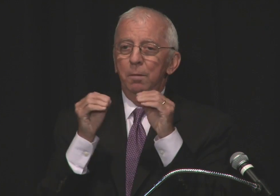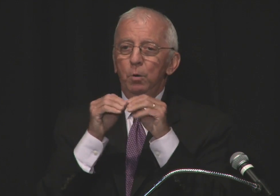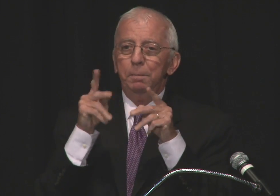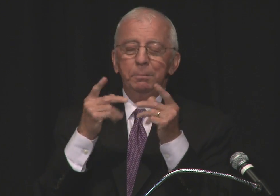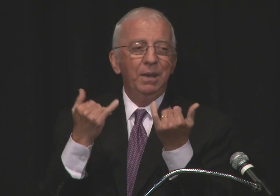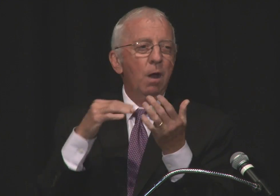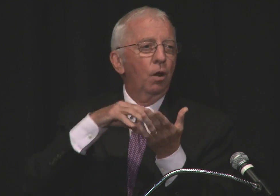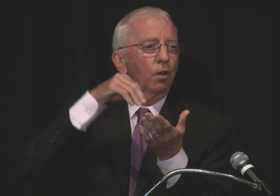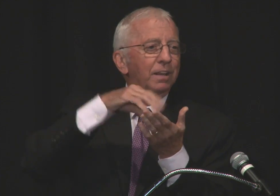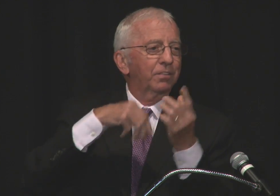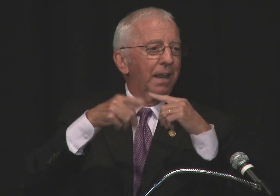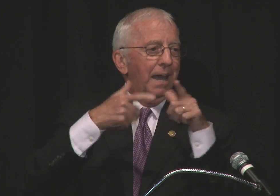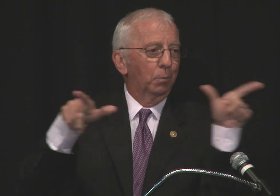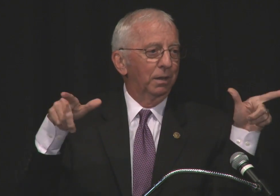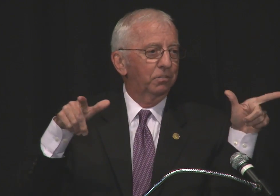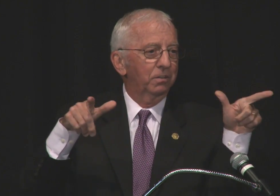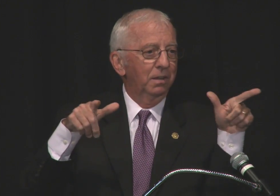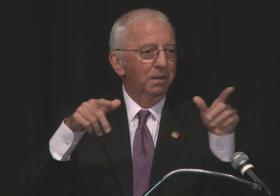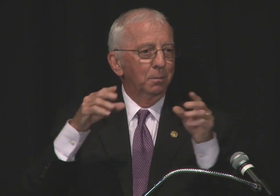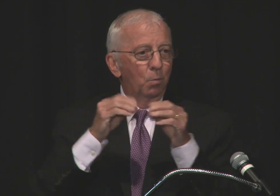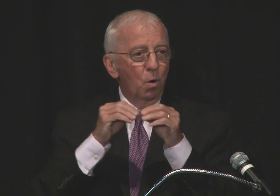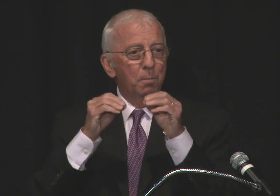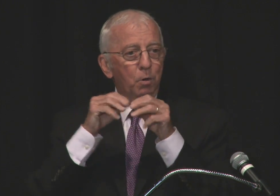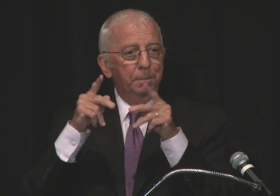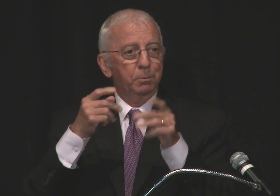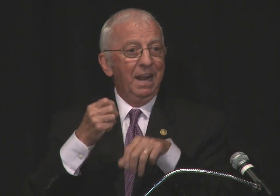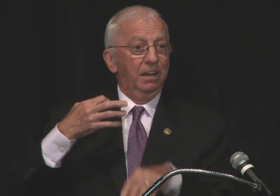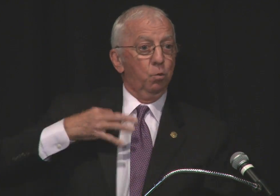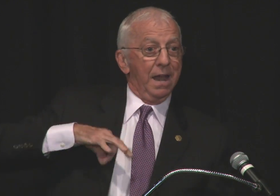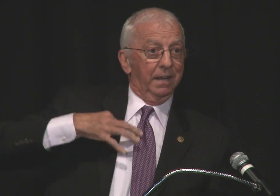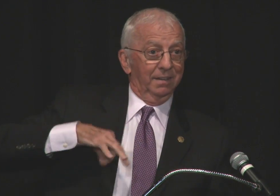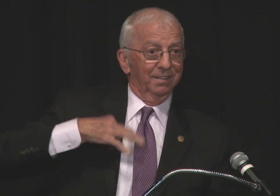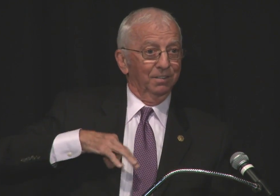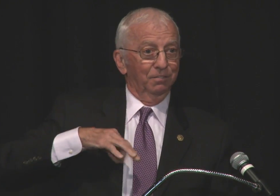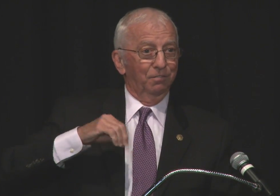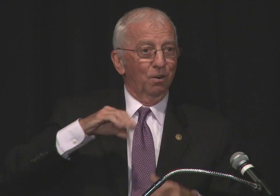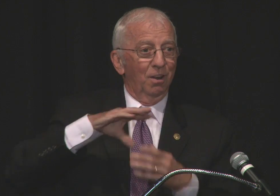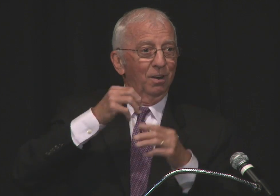More and more people now are learning sign language. More and more people are getting credit for learning